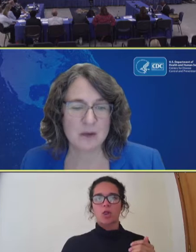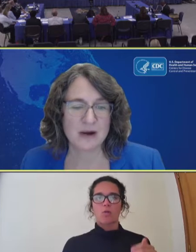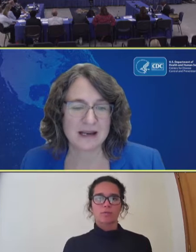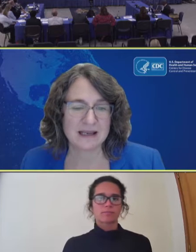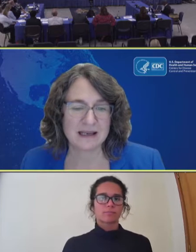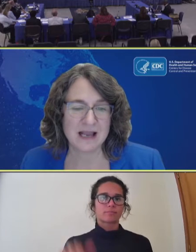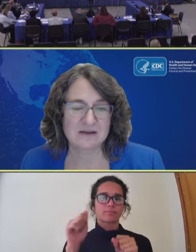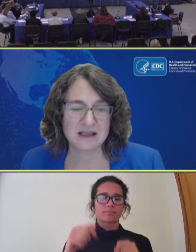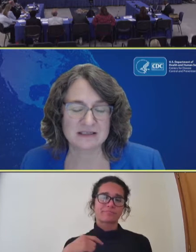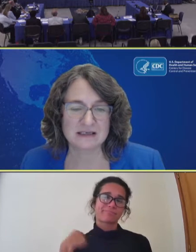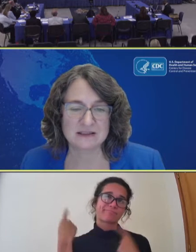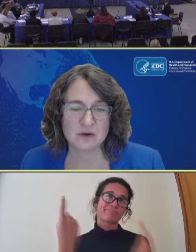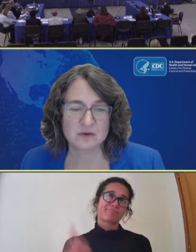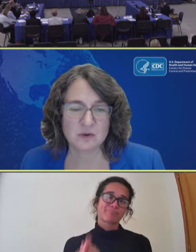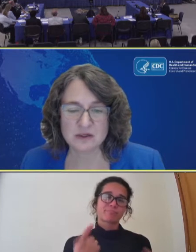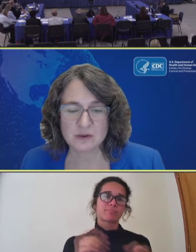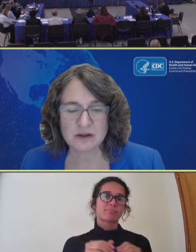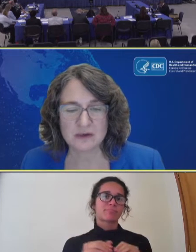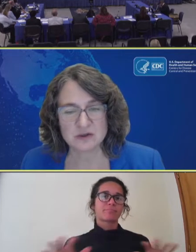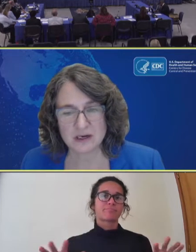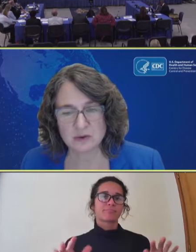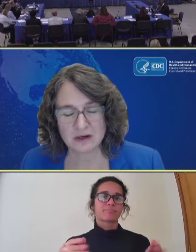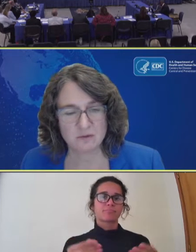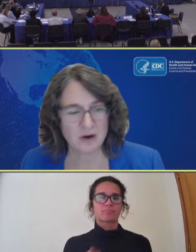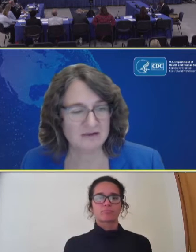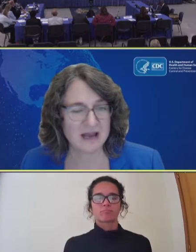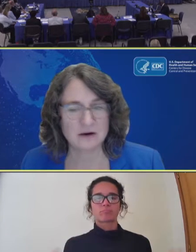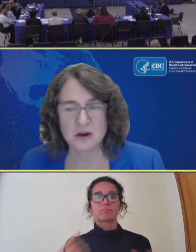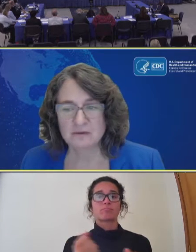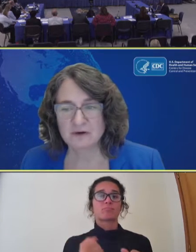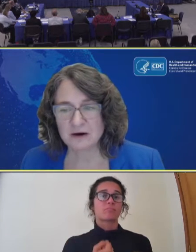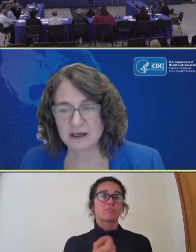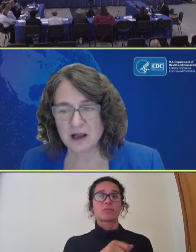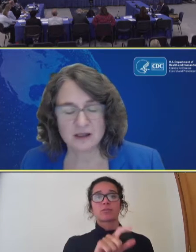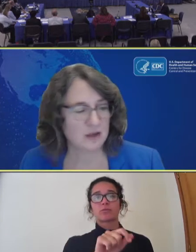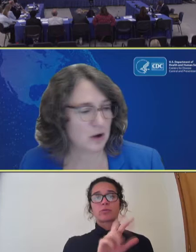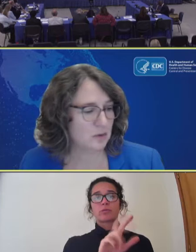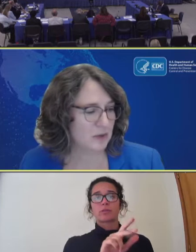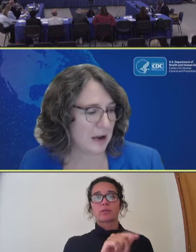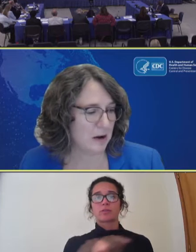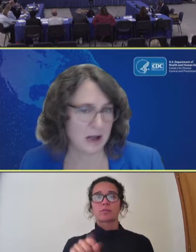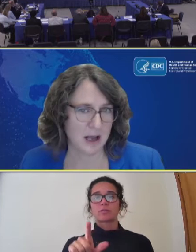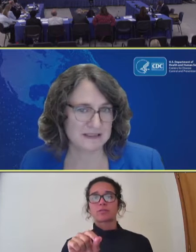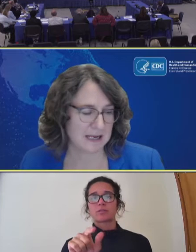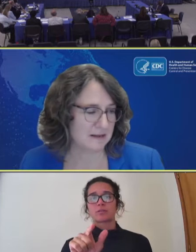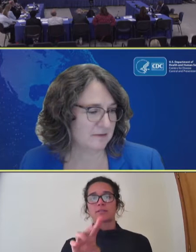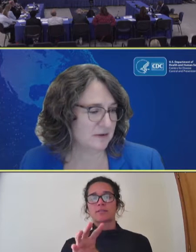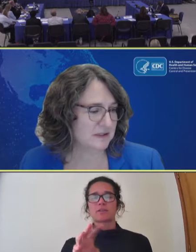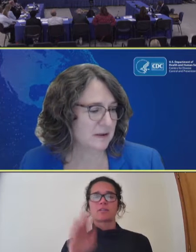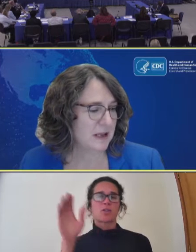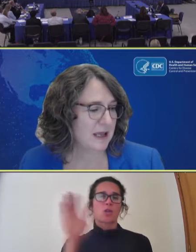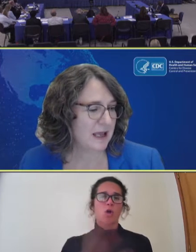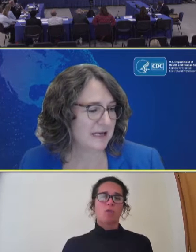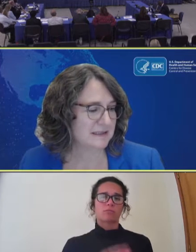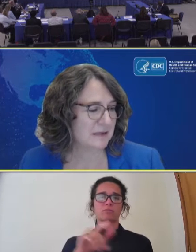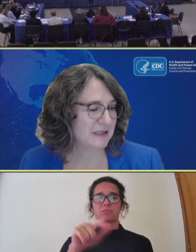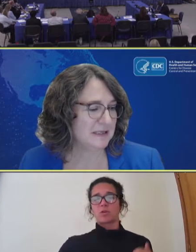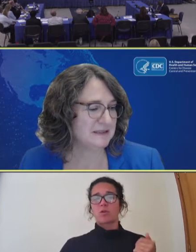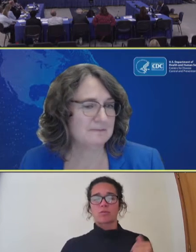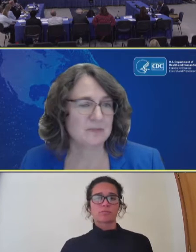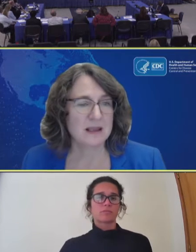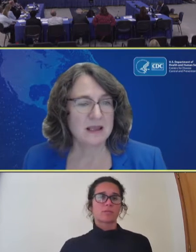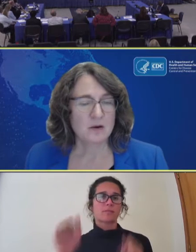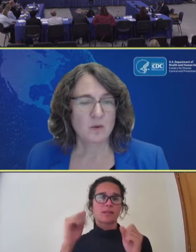outbreak kind of ended. So, 2023 and 2024 have had very low uptake levels. Next slide please.